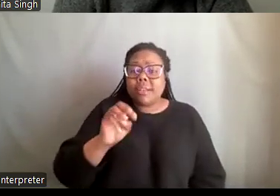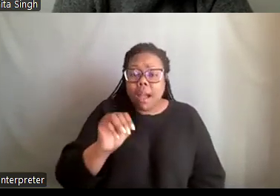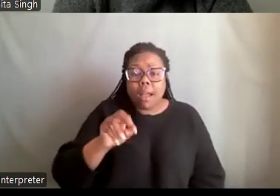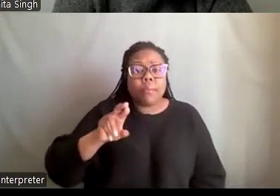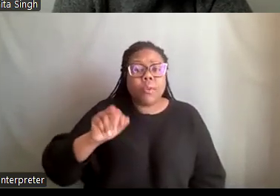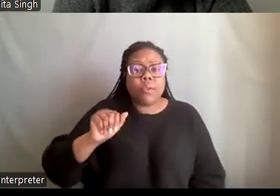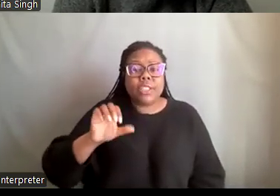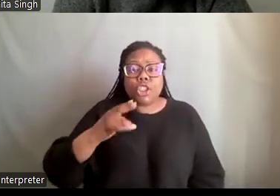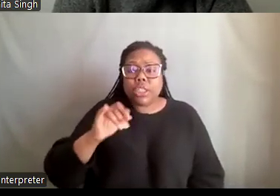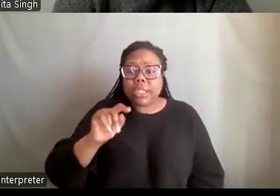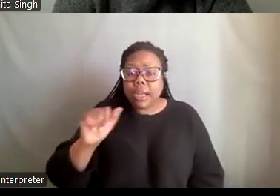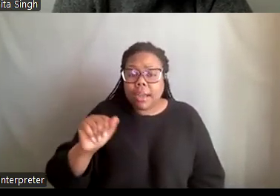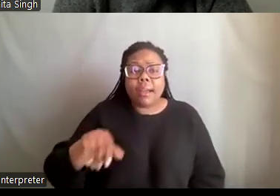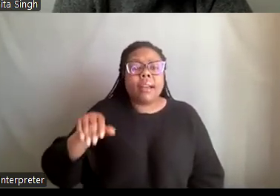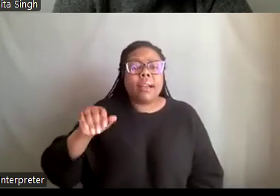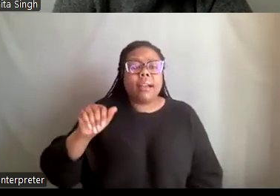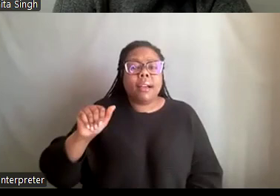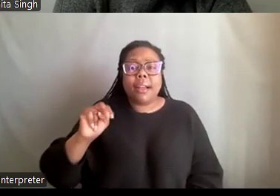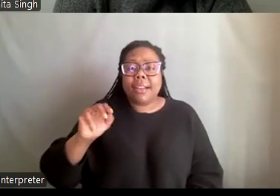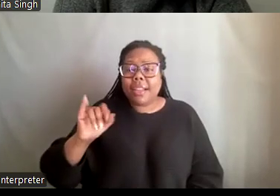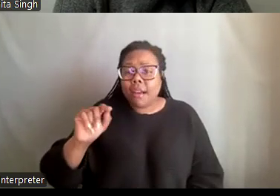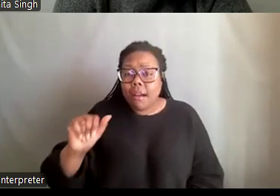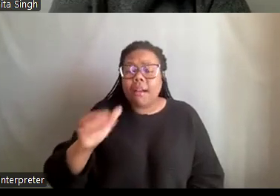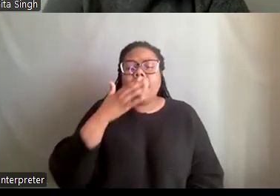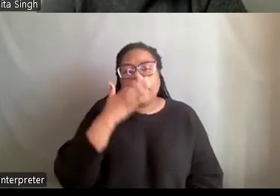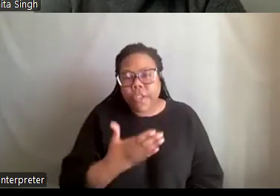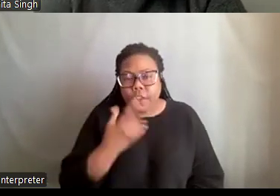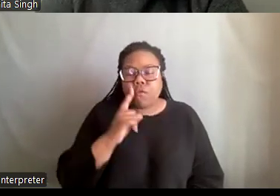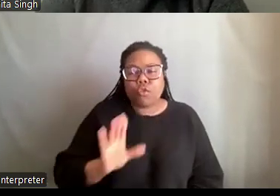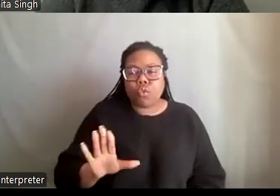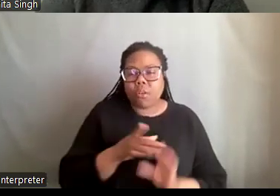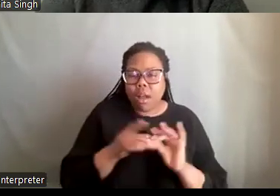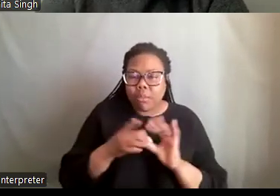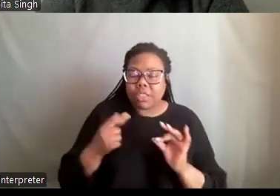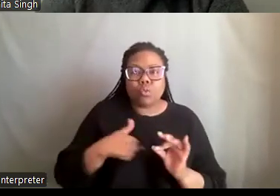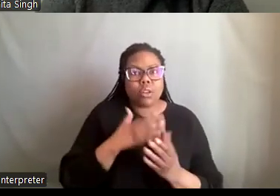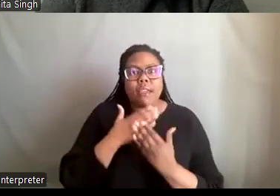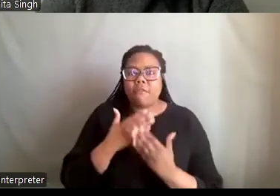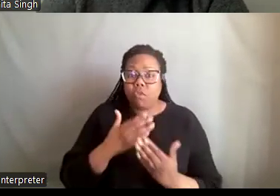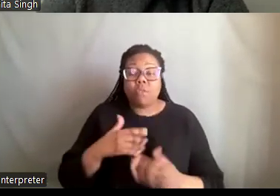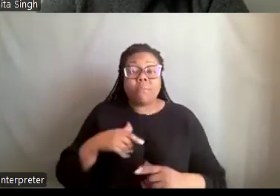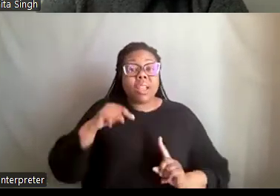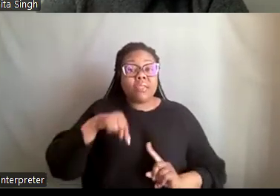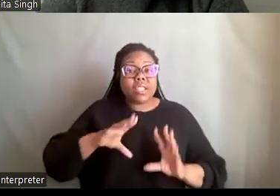being on this call. Thank you so much to Dom, Anita, Rachita